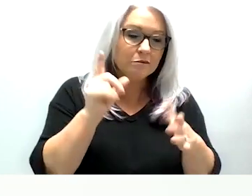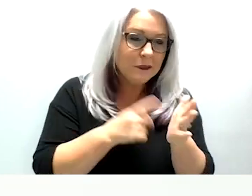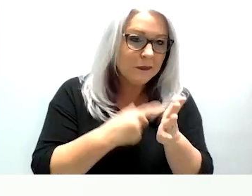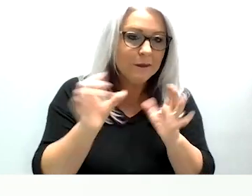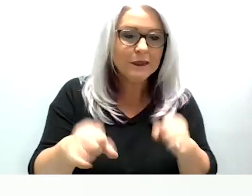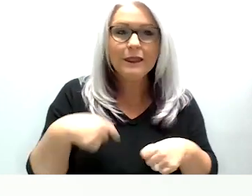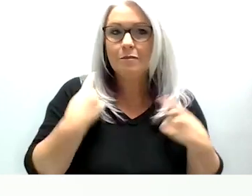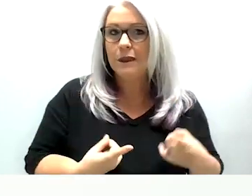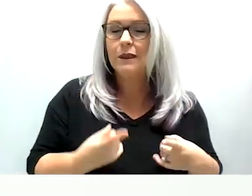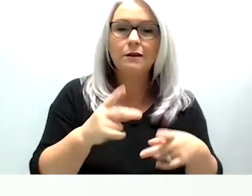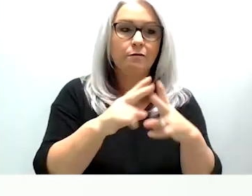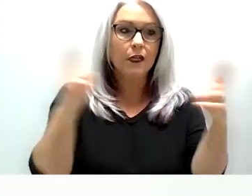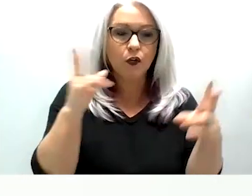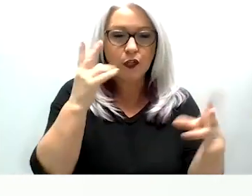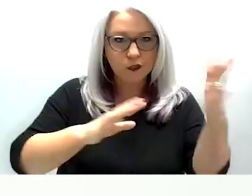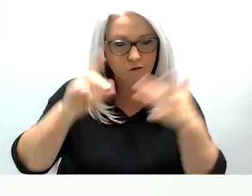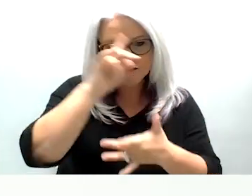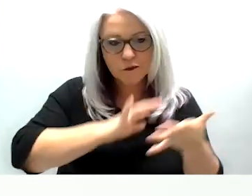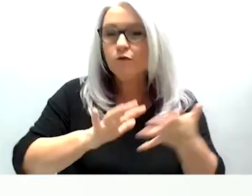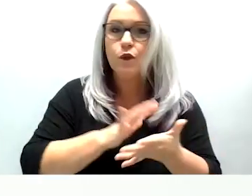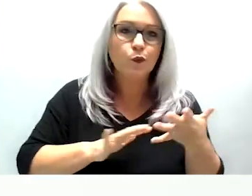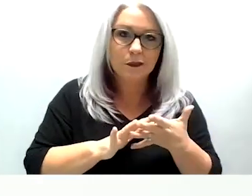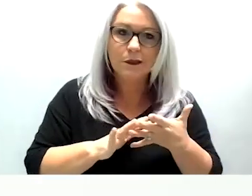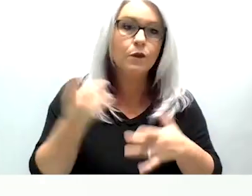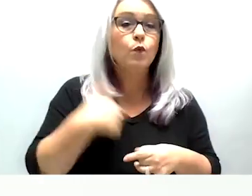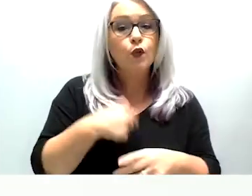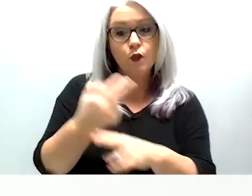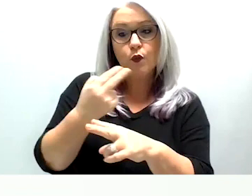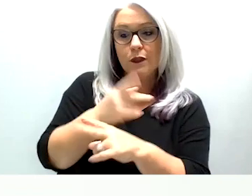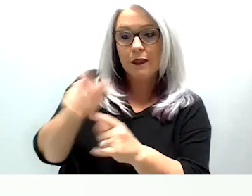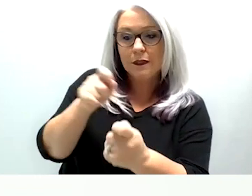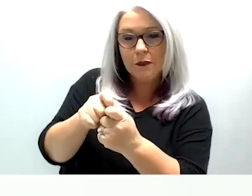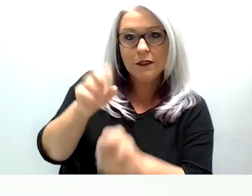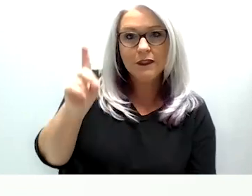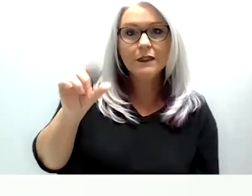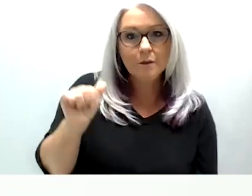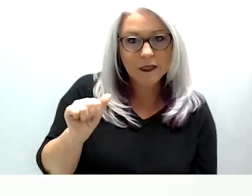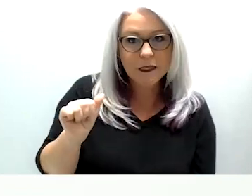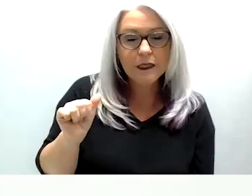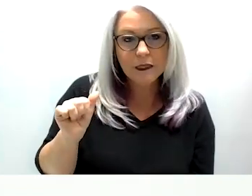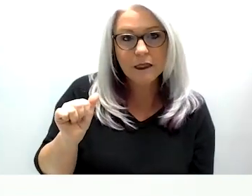using the term disability in a specific context that goes with that process that I was talking